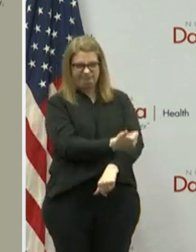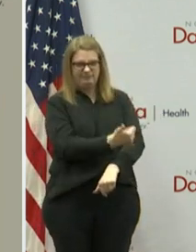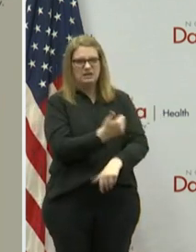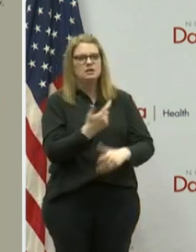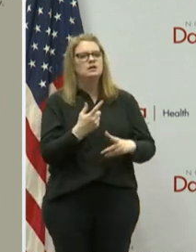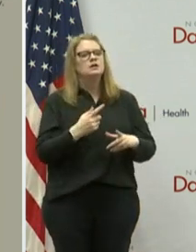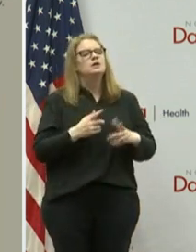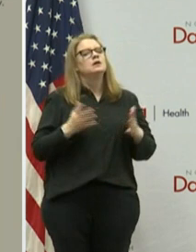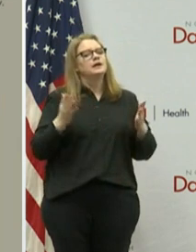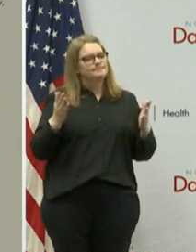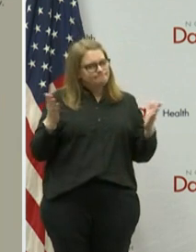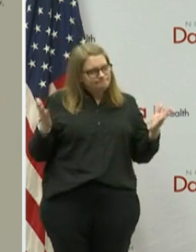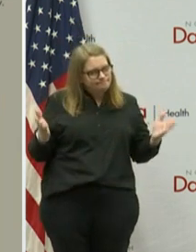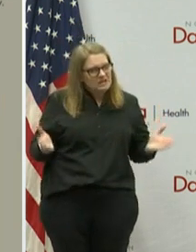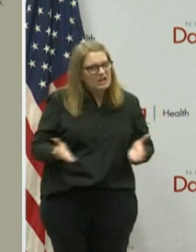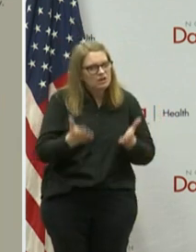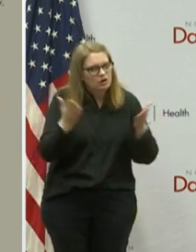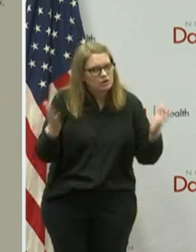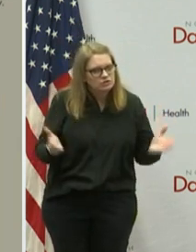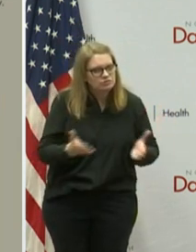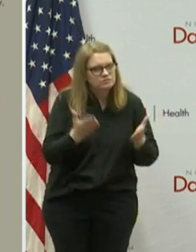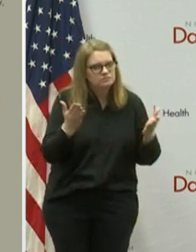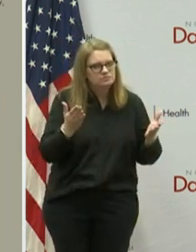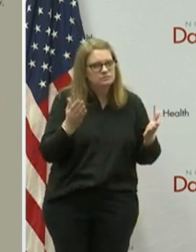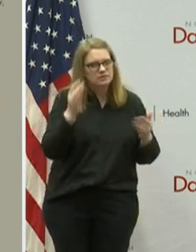THAT WELL, WE DID NOT AT ALL